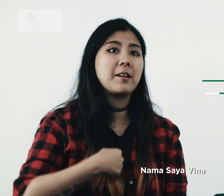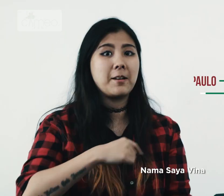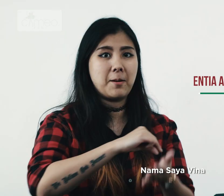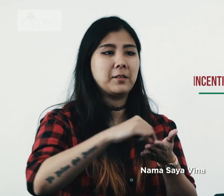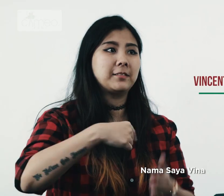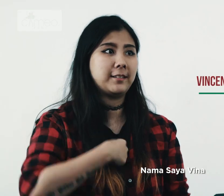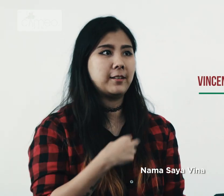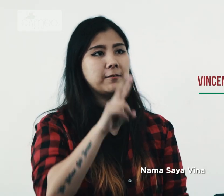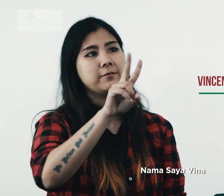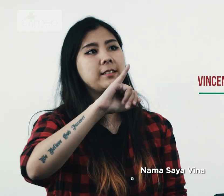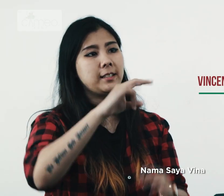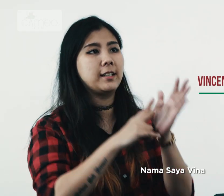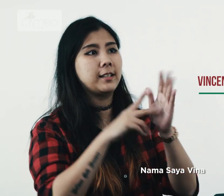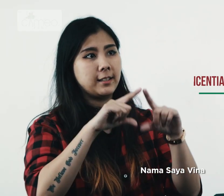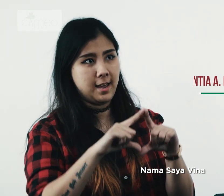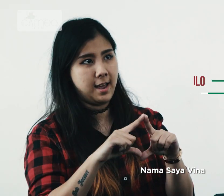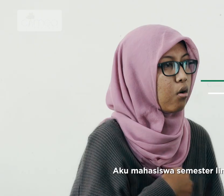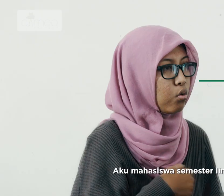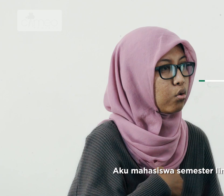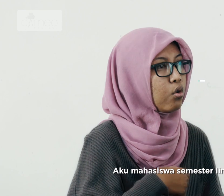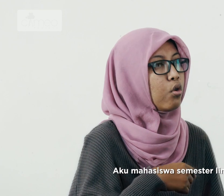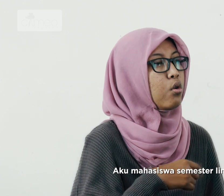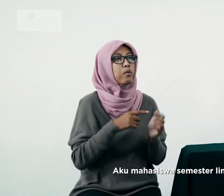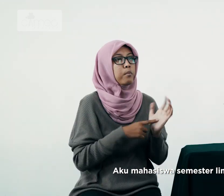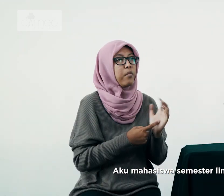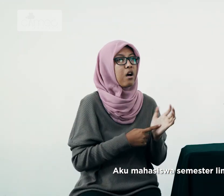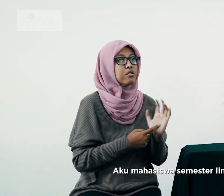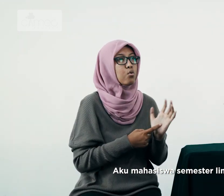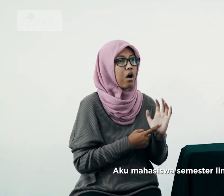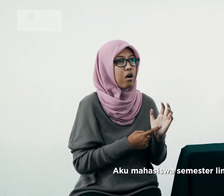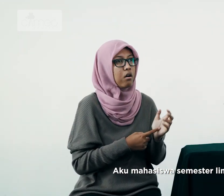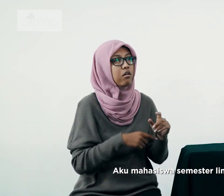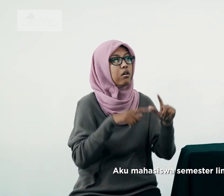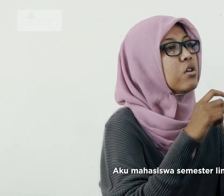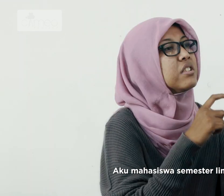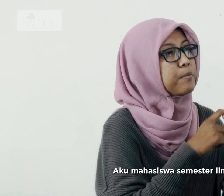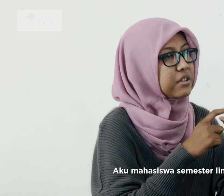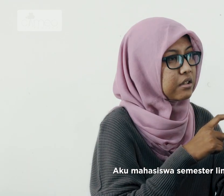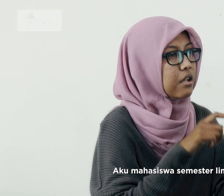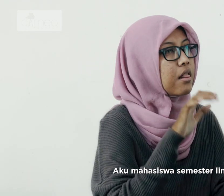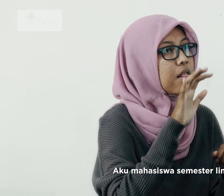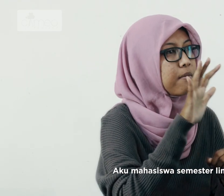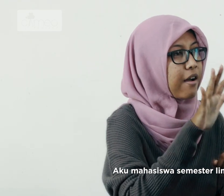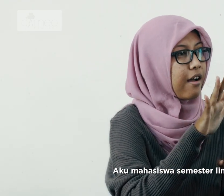My name is Vina. (Vincentia A. Paulo, 28 years old) I'm a 5th semester student.